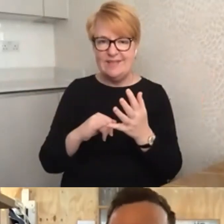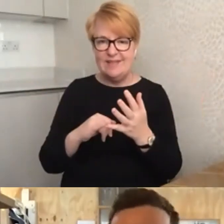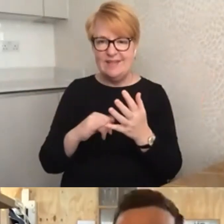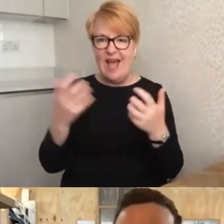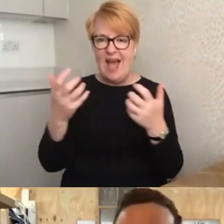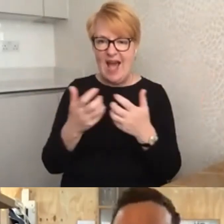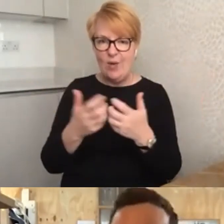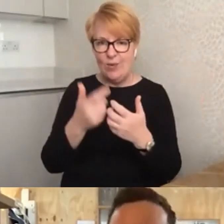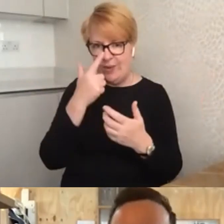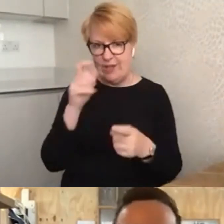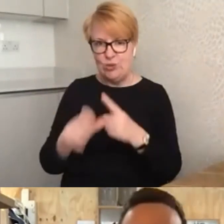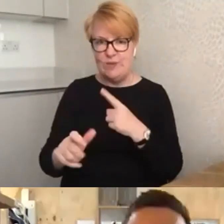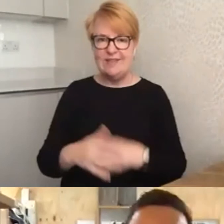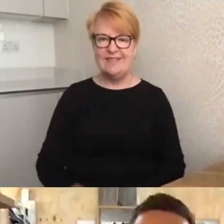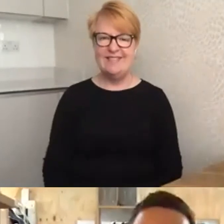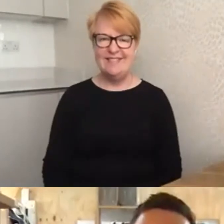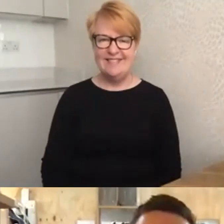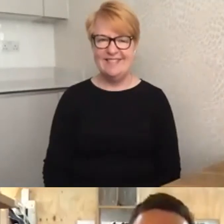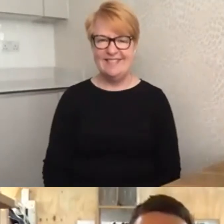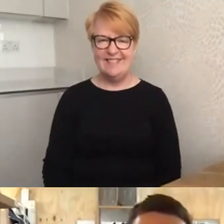yeah. Exactly! >> NEPHERTITI: